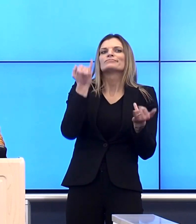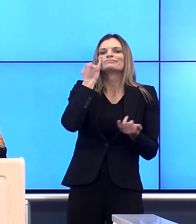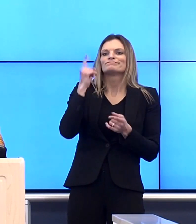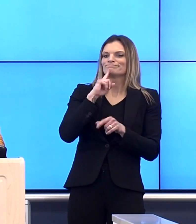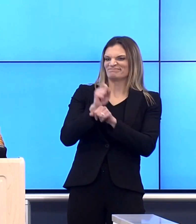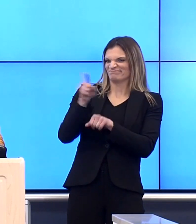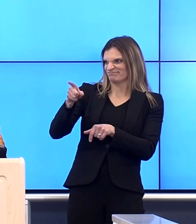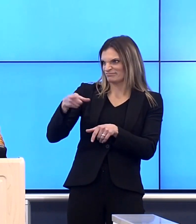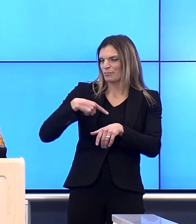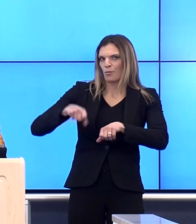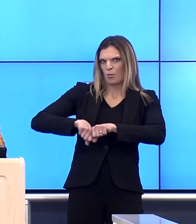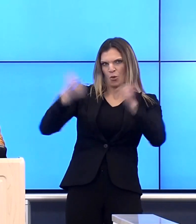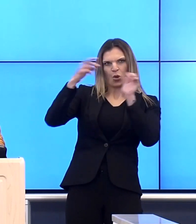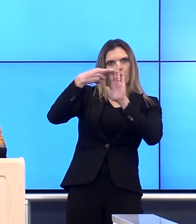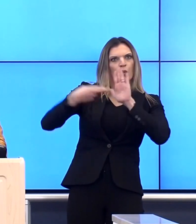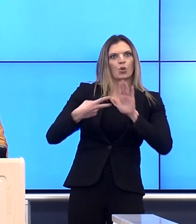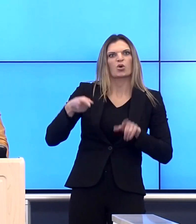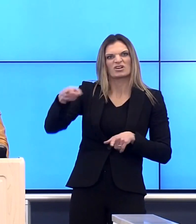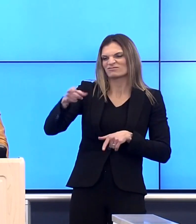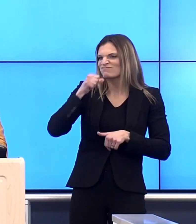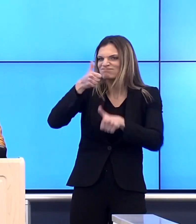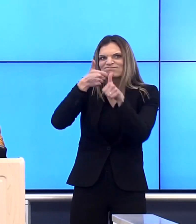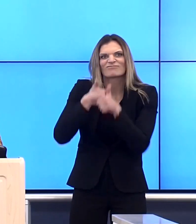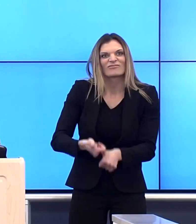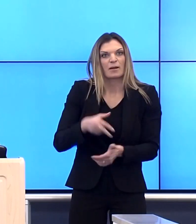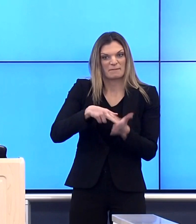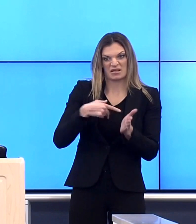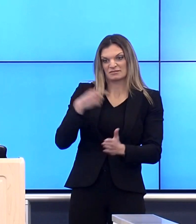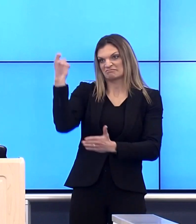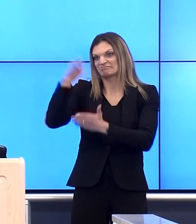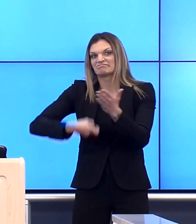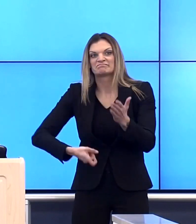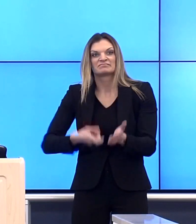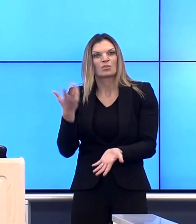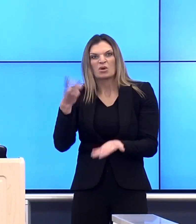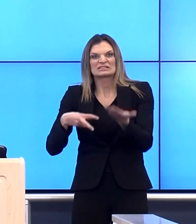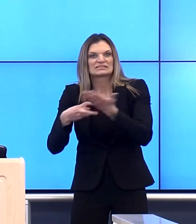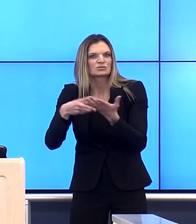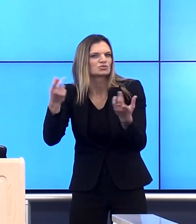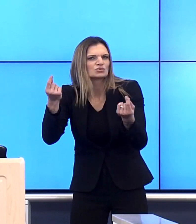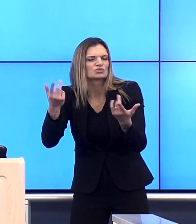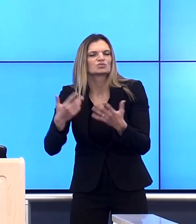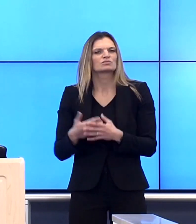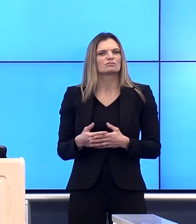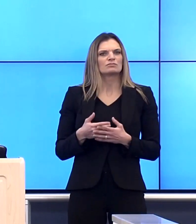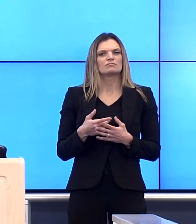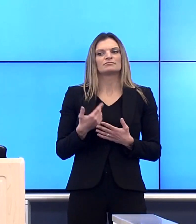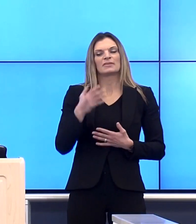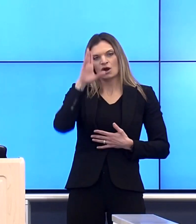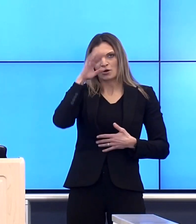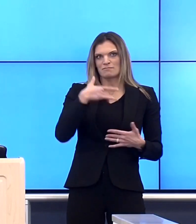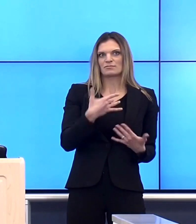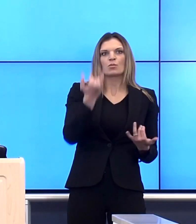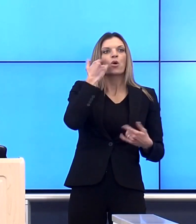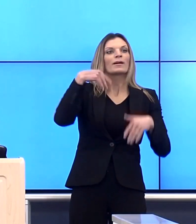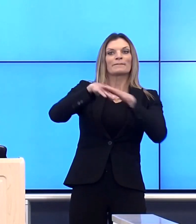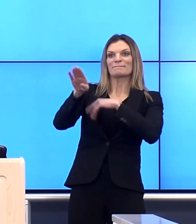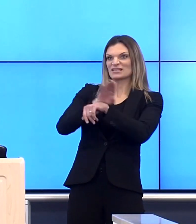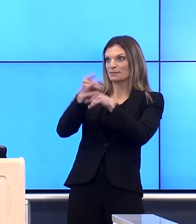WE, OF COURSE, KNOW THAT ENFORCEMENT’S GOING TO BE ONE OF ENFORCEMENT’S GOING TO BE ONE OF THE FIRST QUESTIONS THAT ANYONE THE FIRST QUESTIONS THAT ANYONE ASKS. ASKS. HERE’S THE THING, WHEN PEOPLE HERE’S THE THING, WHEN PEOPLE ASK ME, WHAT DO I DO IF I GO ASK ME, WHAT DO I DO IF I GO INTO A BUSINESS AND THEY’RE NOT